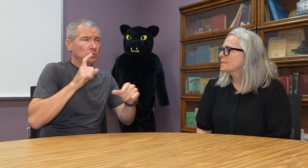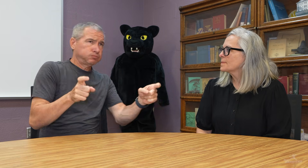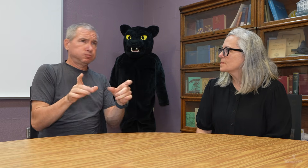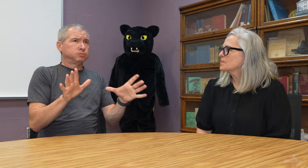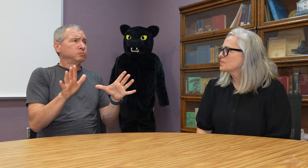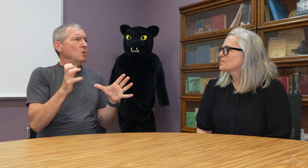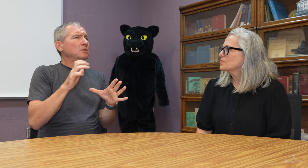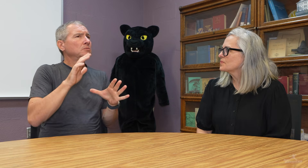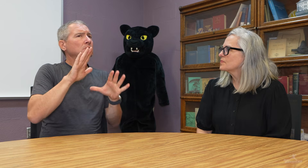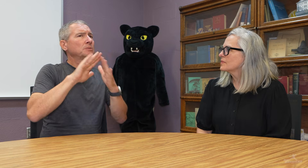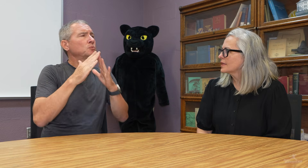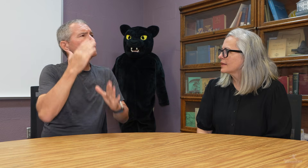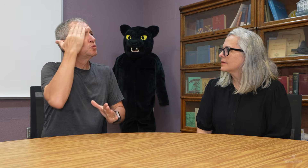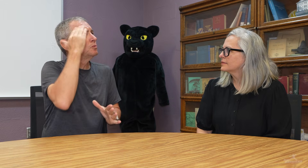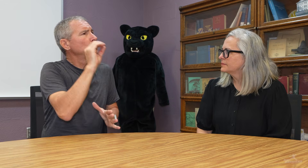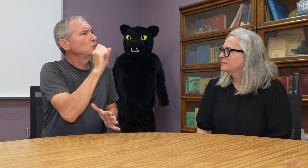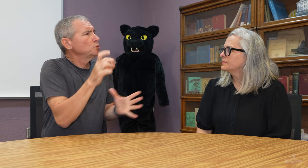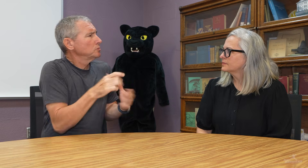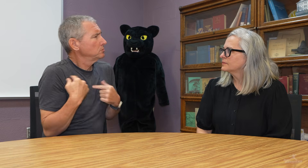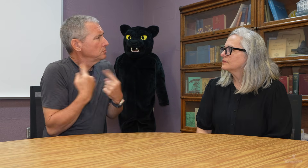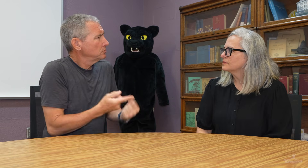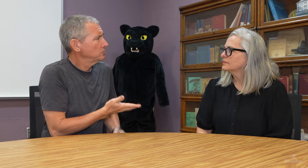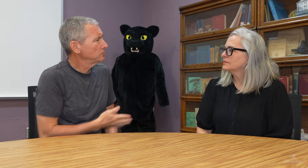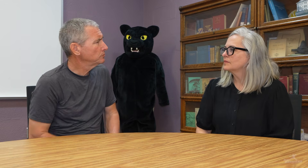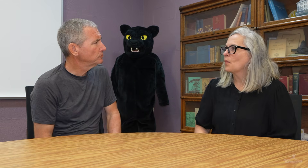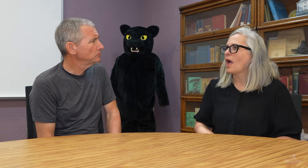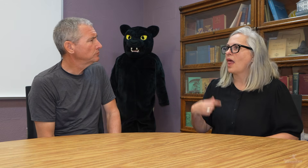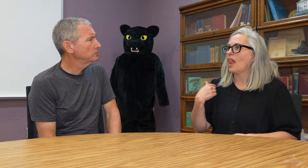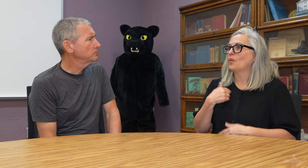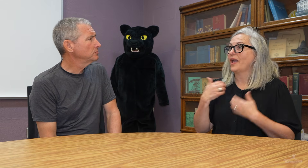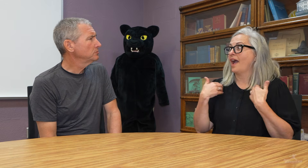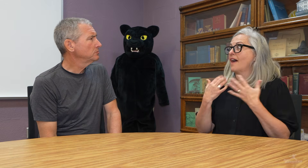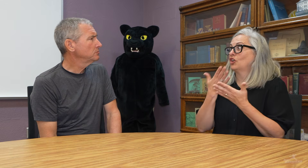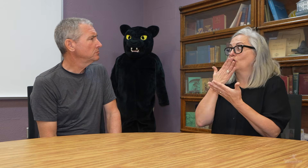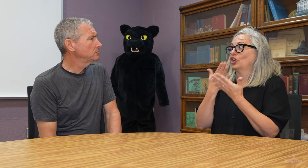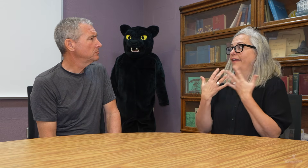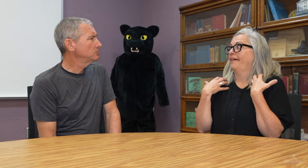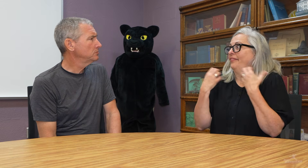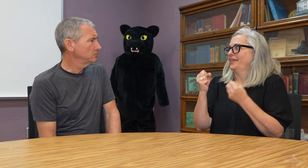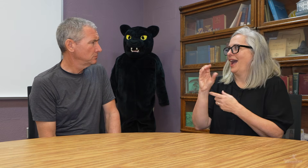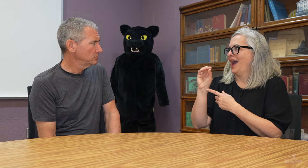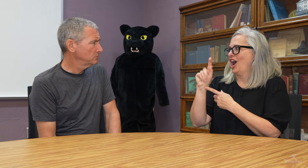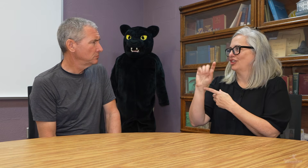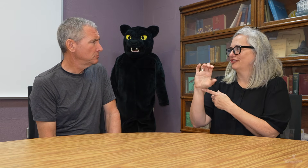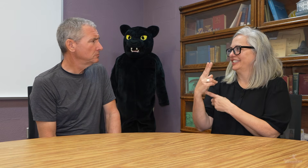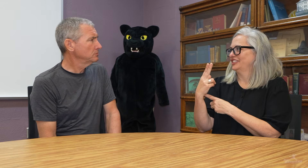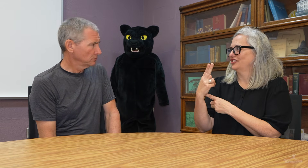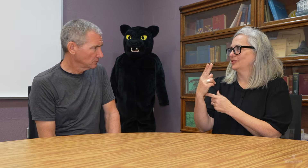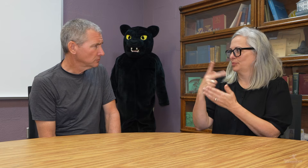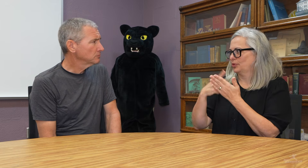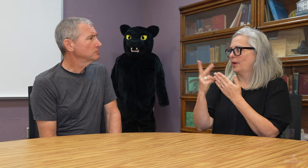This is for the community to understand where OSD stands now. Well, we have a strong and healthy outreach program.